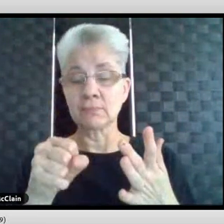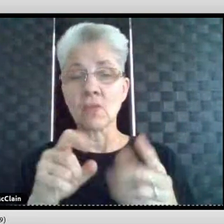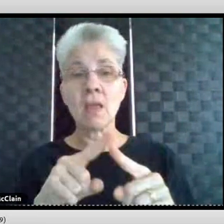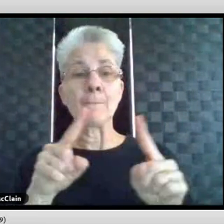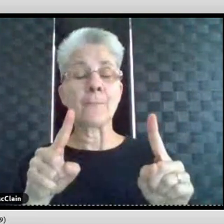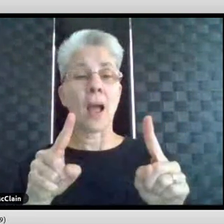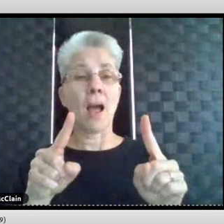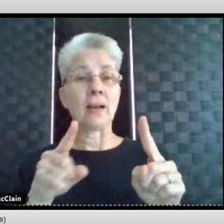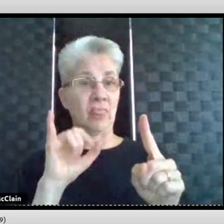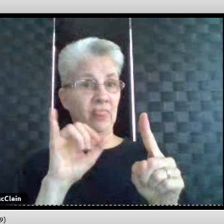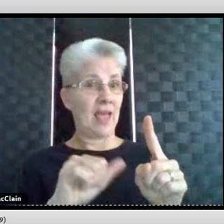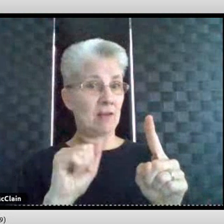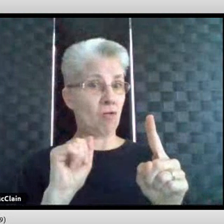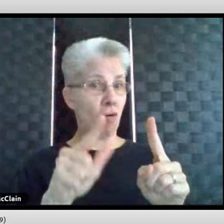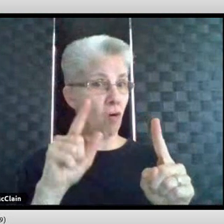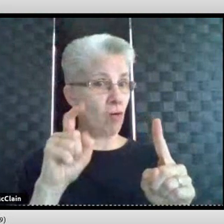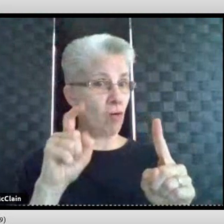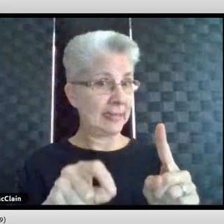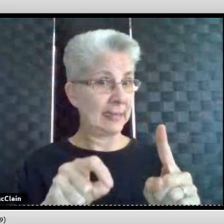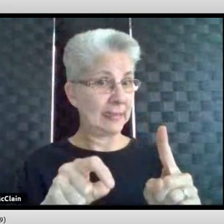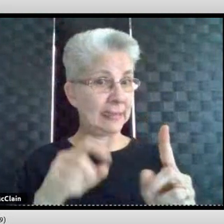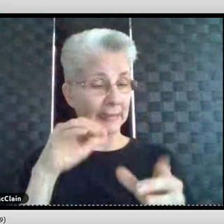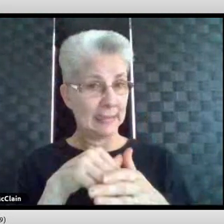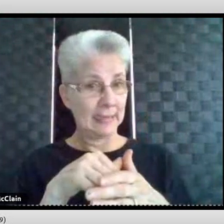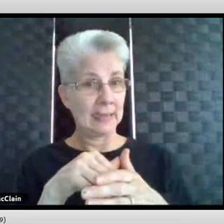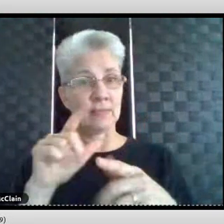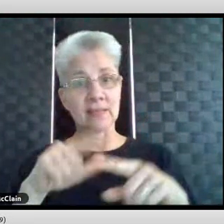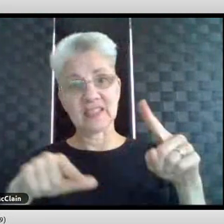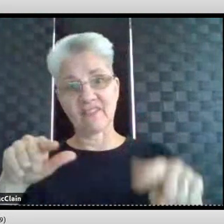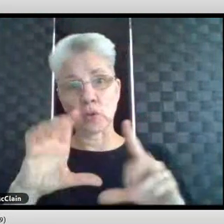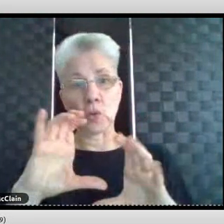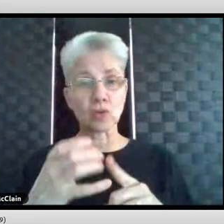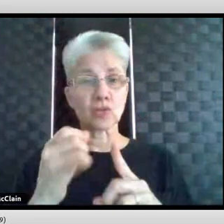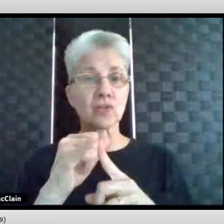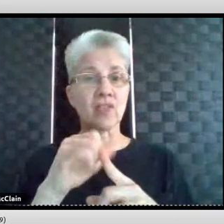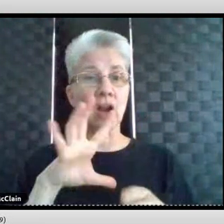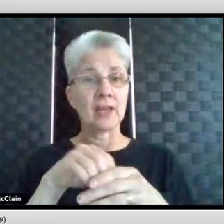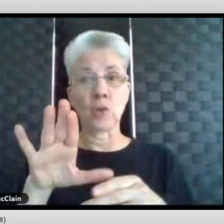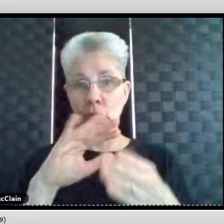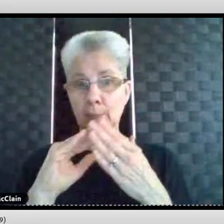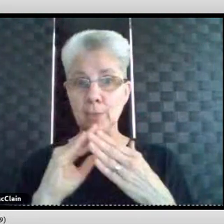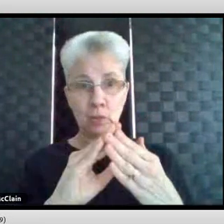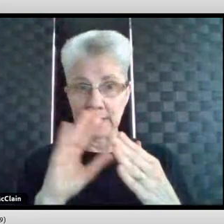but is that all the need there is in the different cultures that are in your communities.